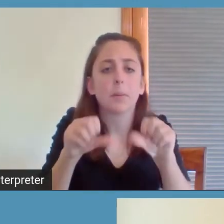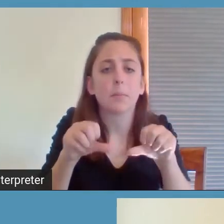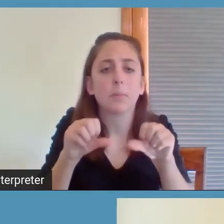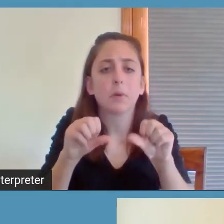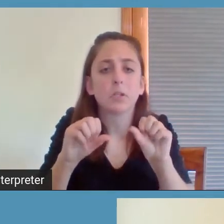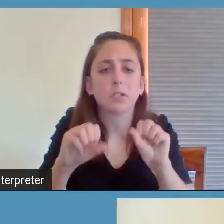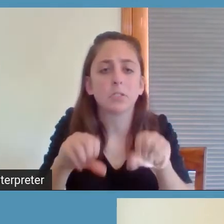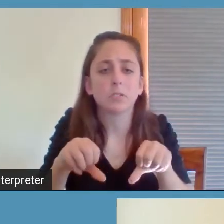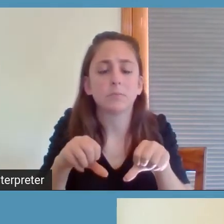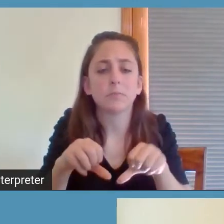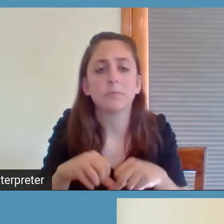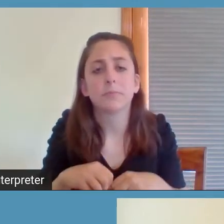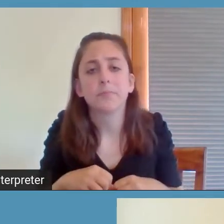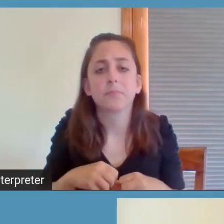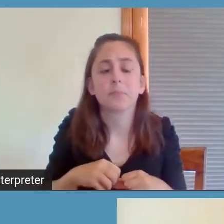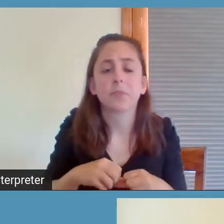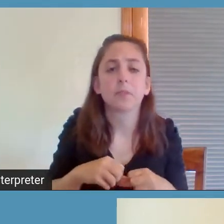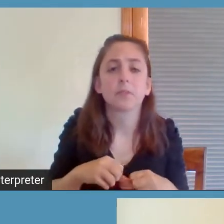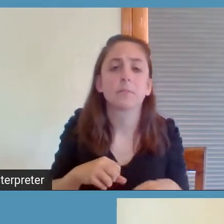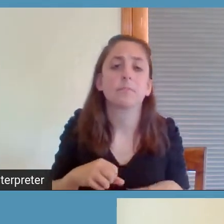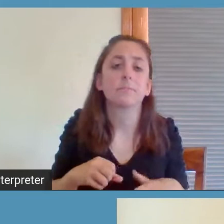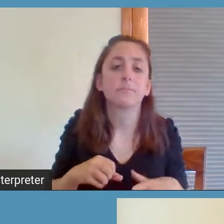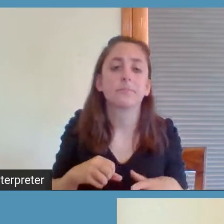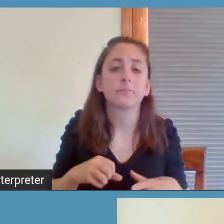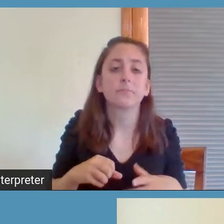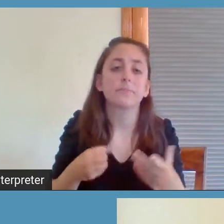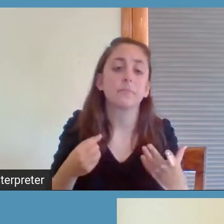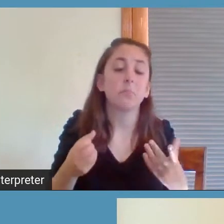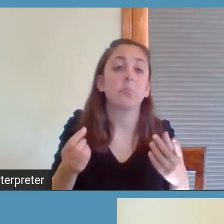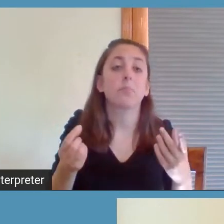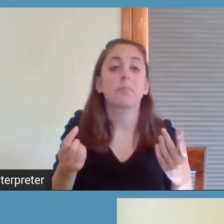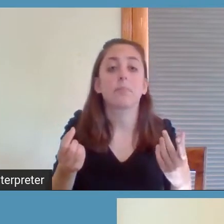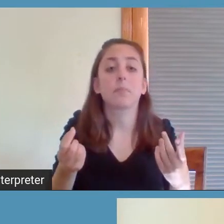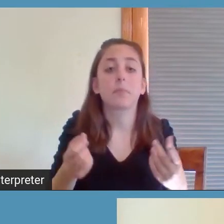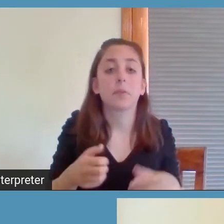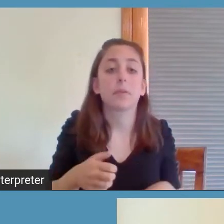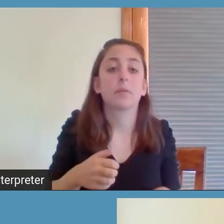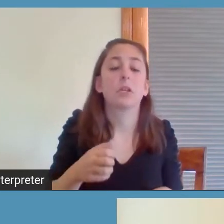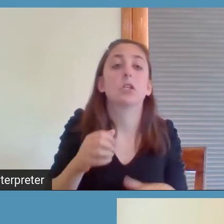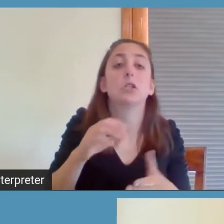the mfa thesis show it just so happens that those particular students over my former students so i